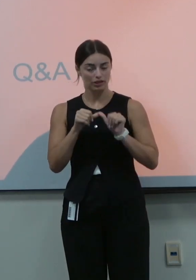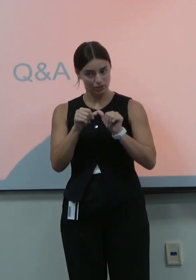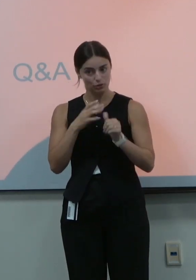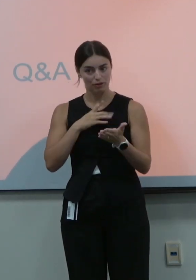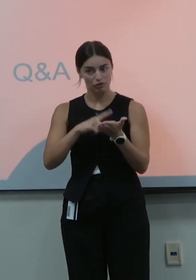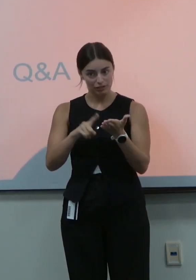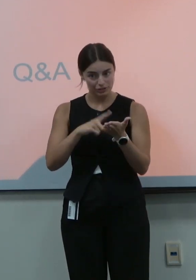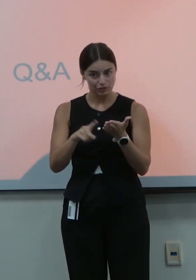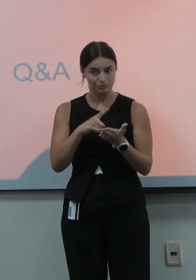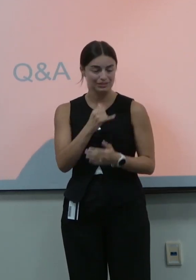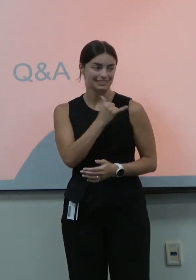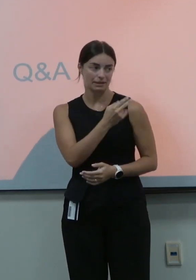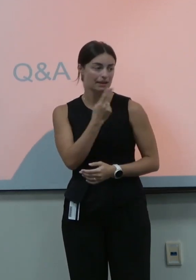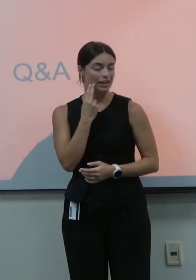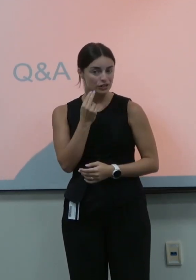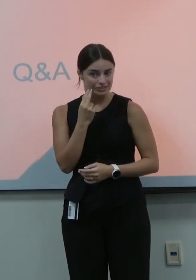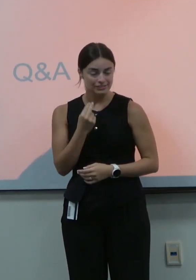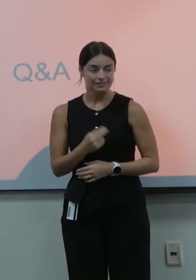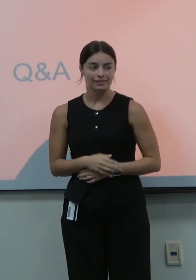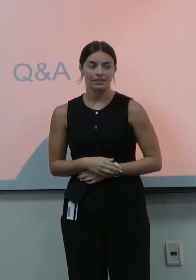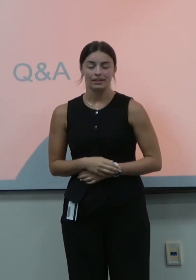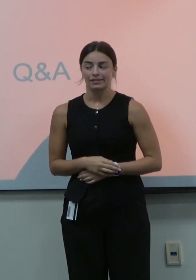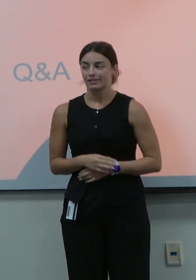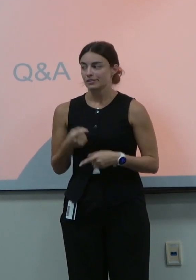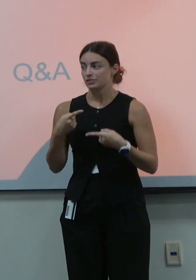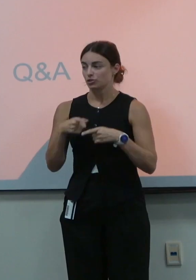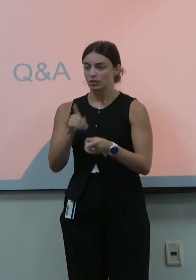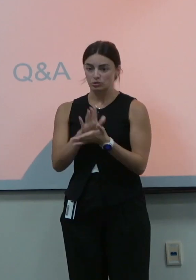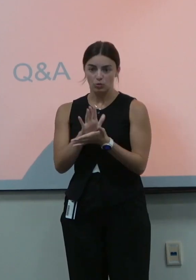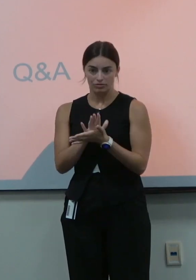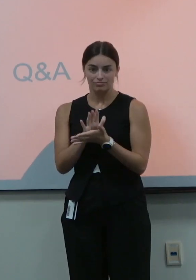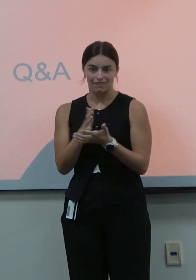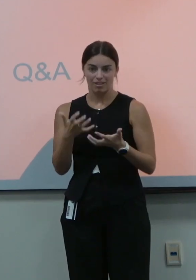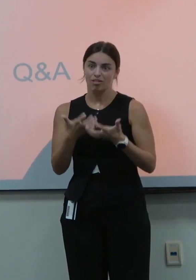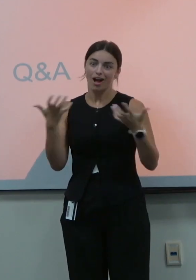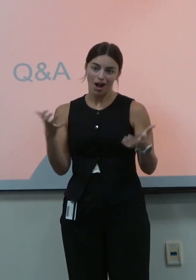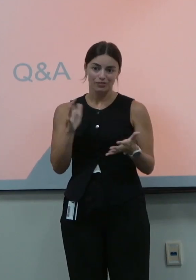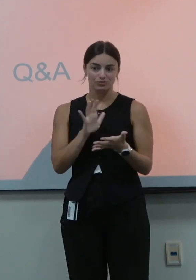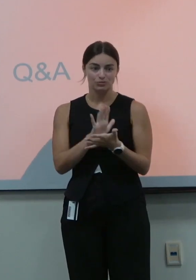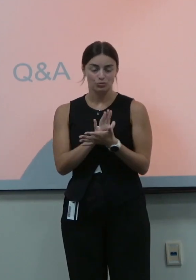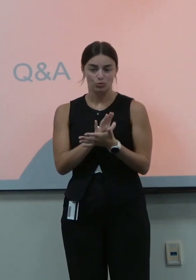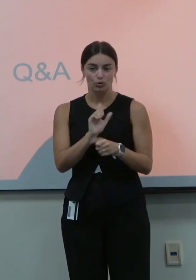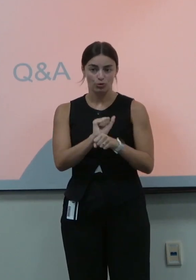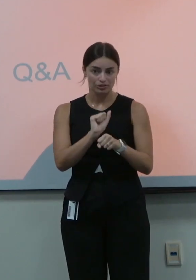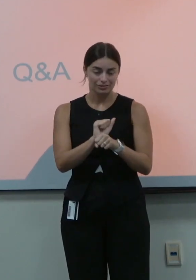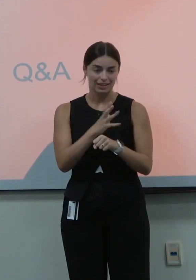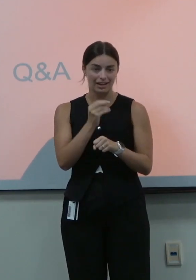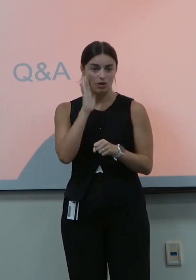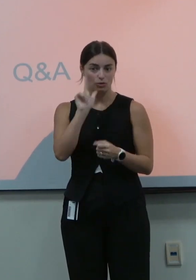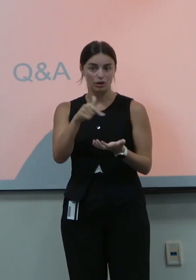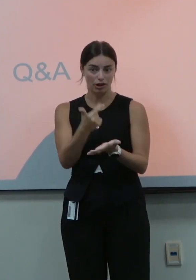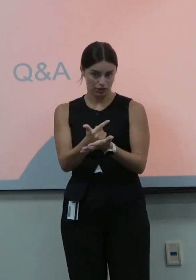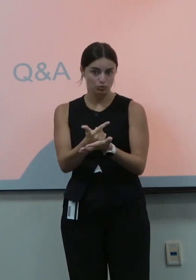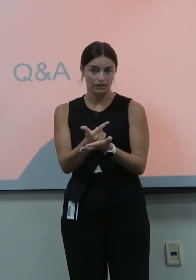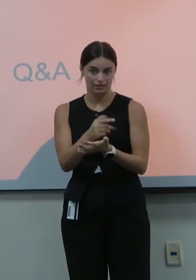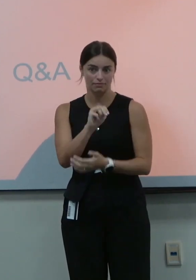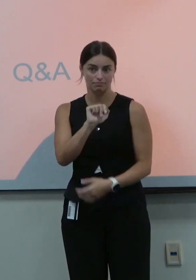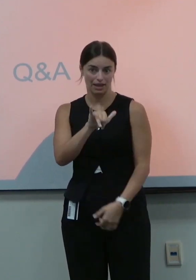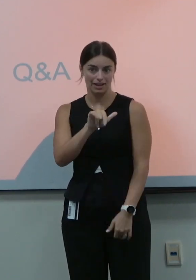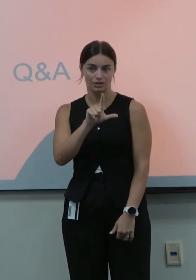But as Harrison mentioned, I also have a lot of schoolwork and I'm going to graduate in 2026, fingers crossed.